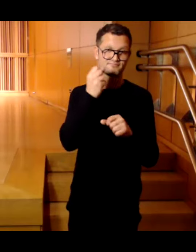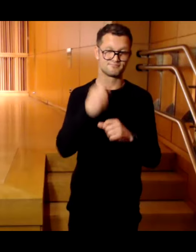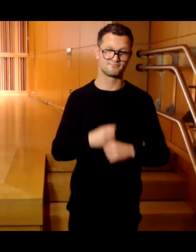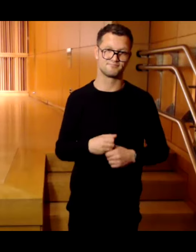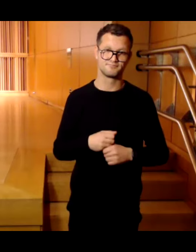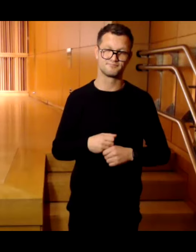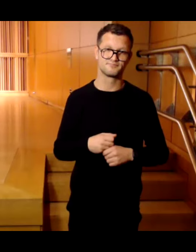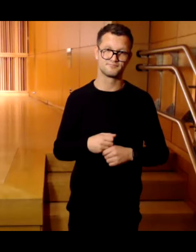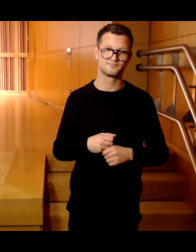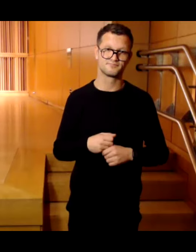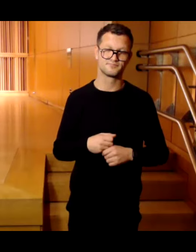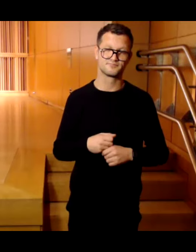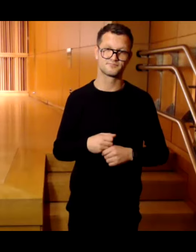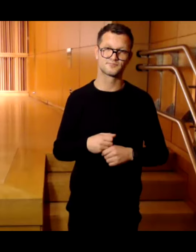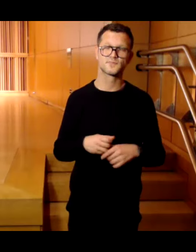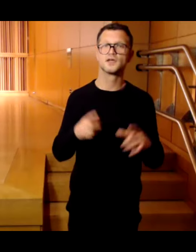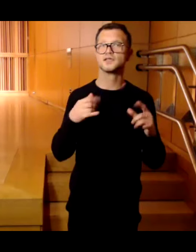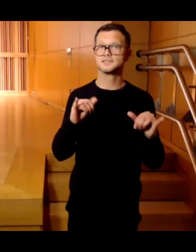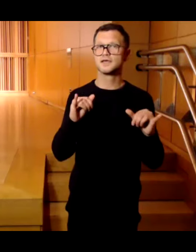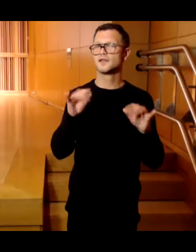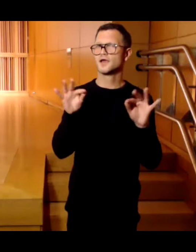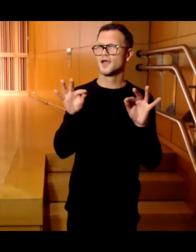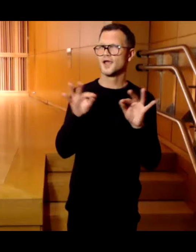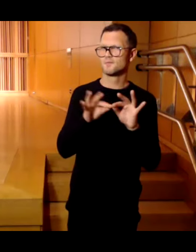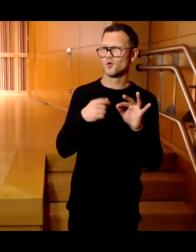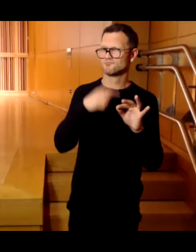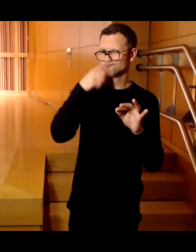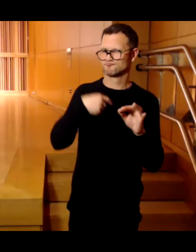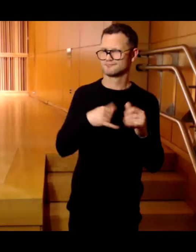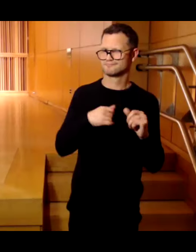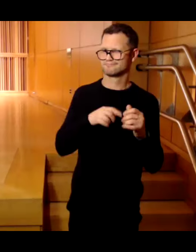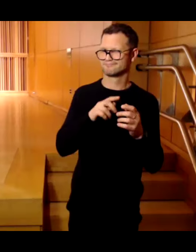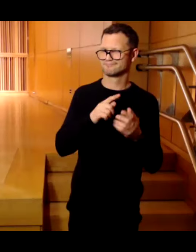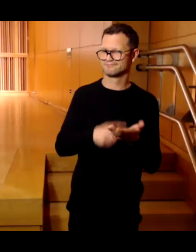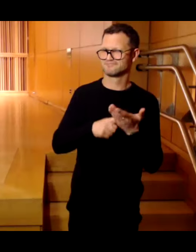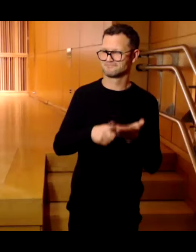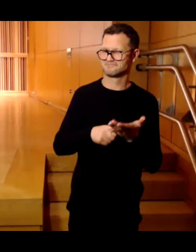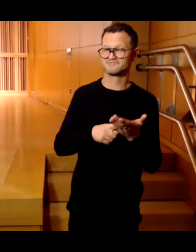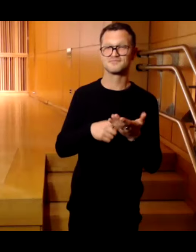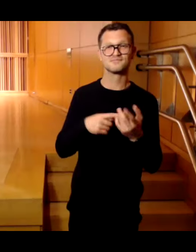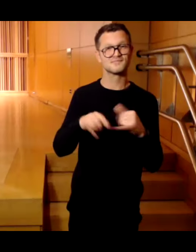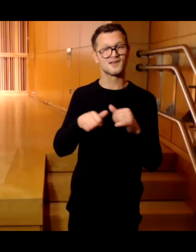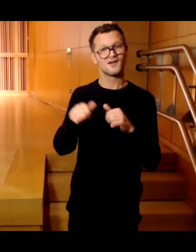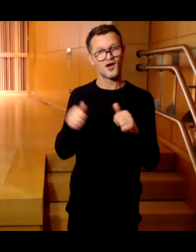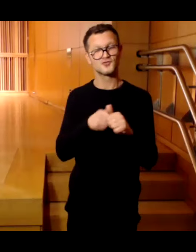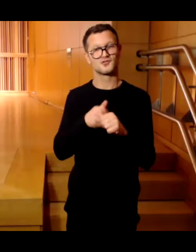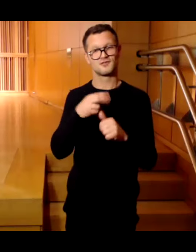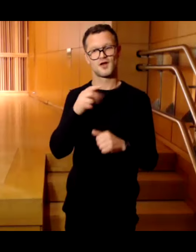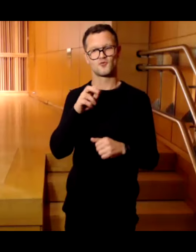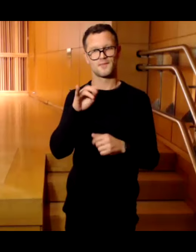I will simply have to take the bait. Falling clumsily in the path of Howard Moss and his many students.